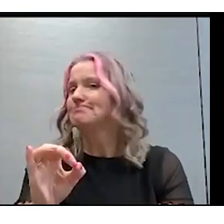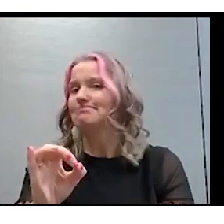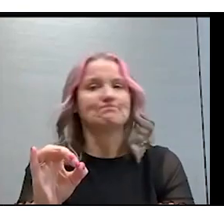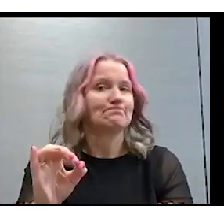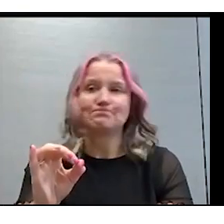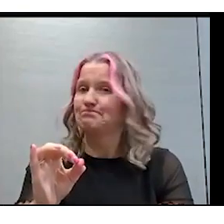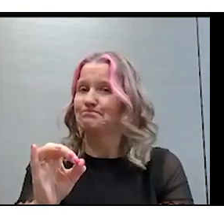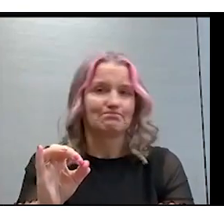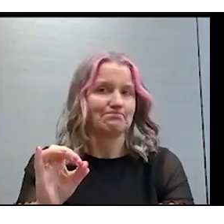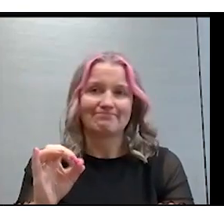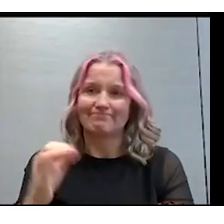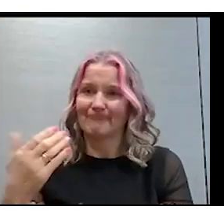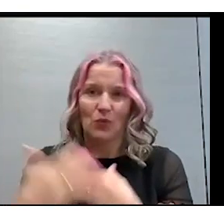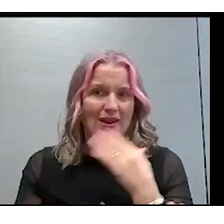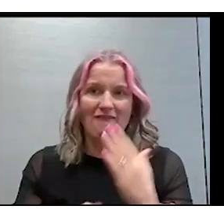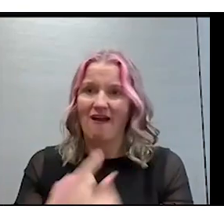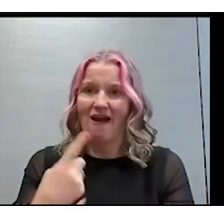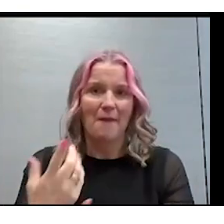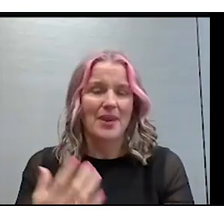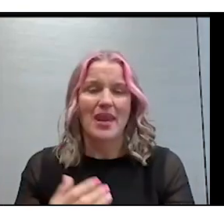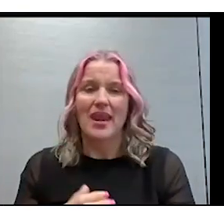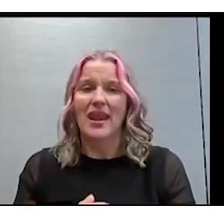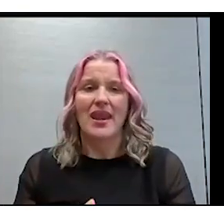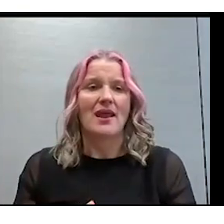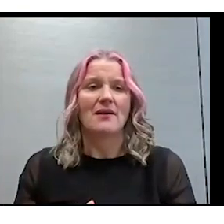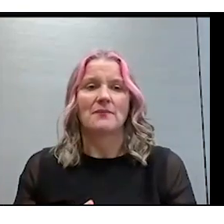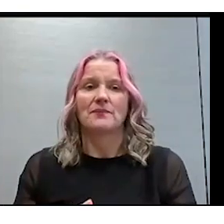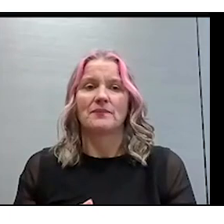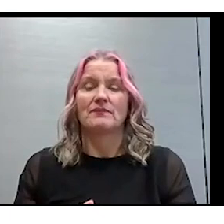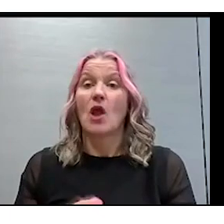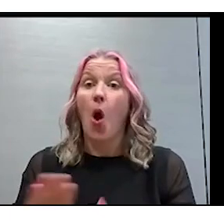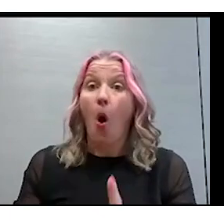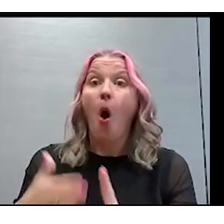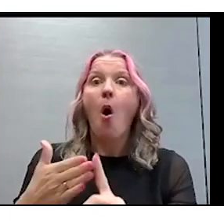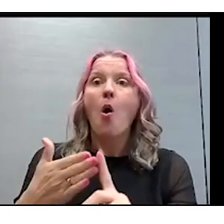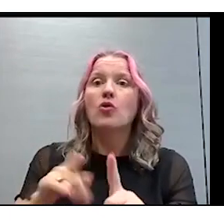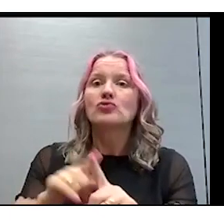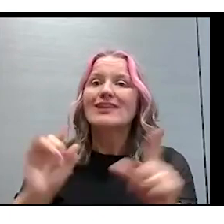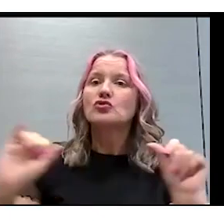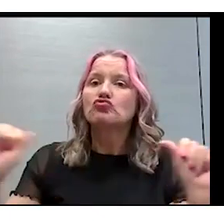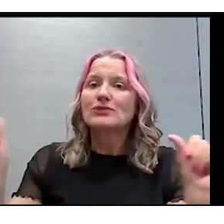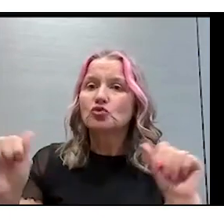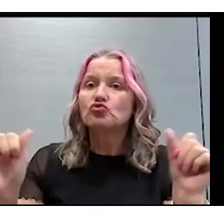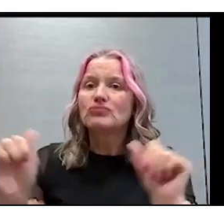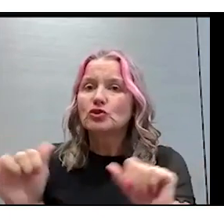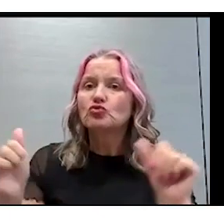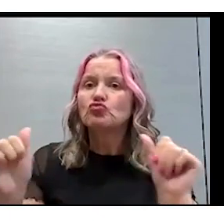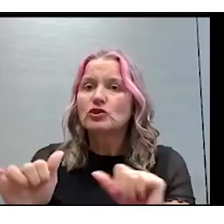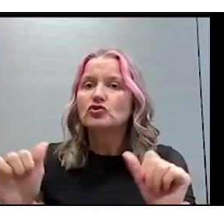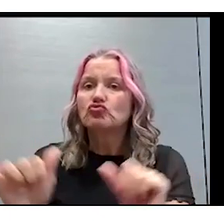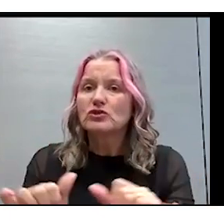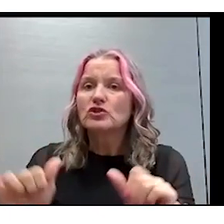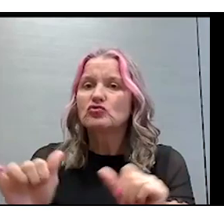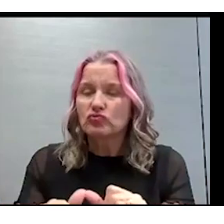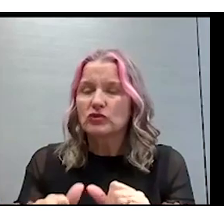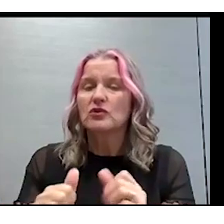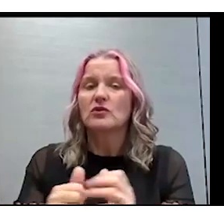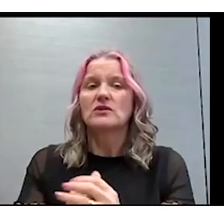You will get the goal is obviously to reduce the defect as much as you can and to be really